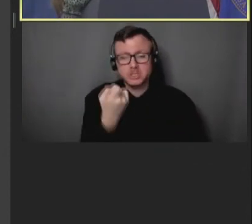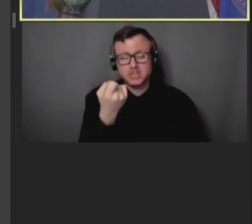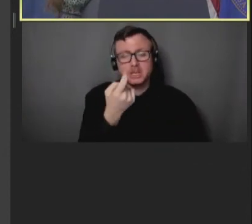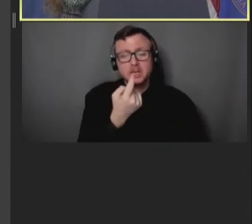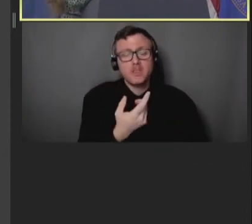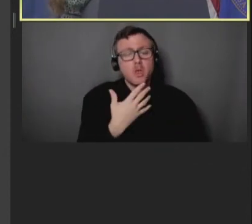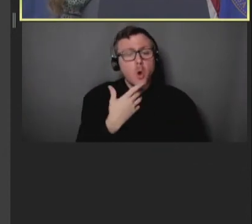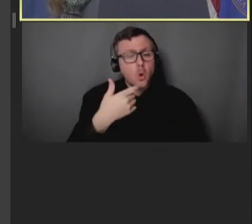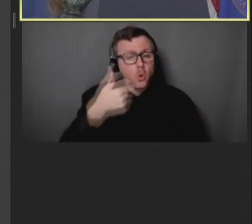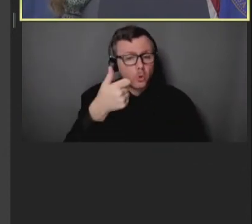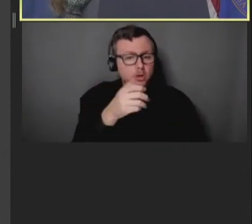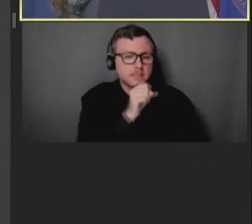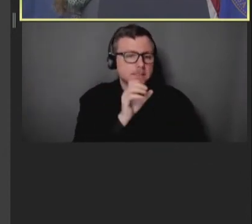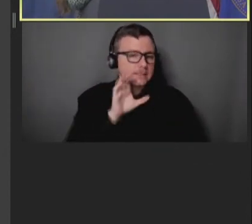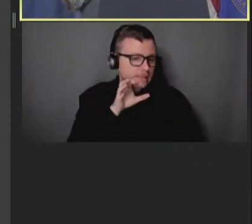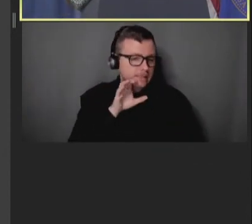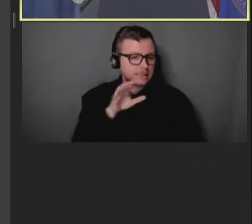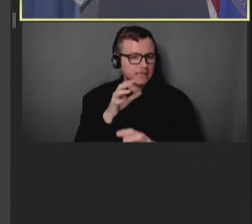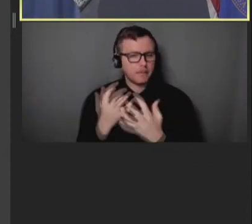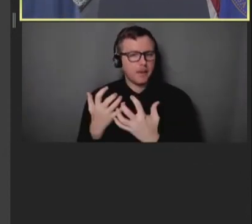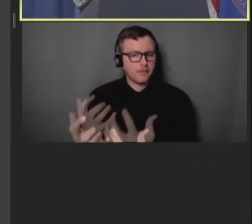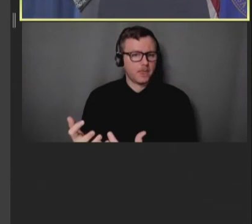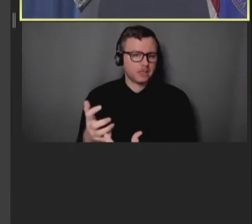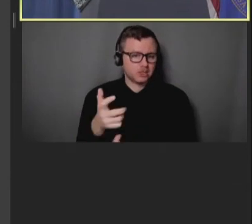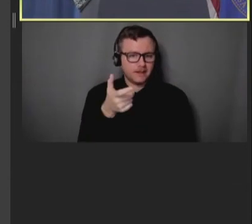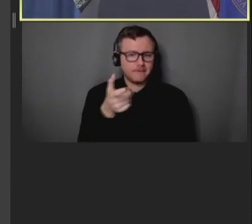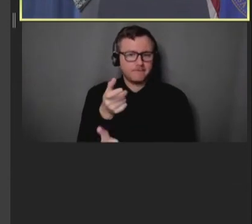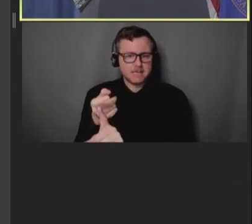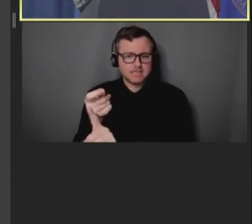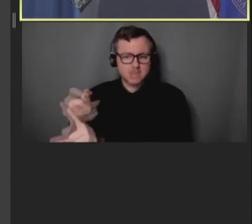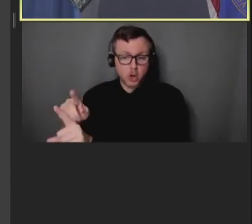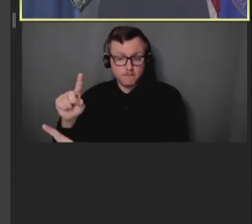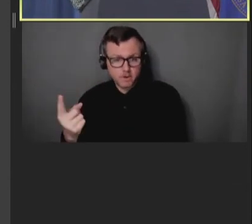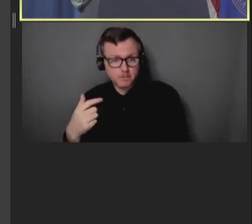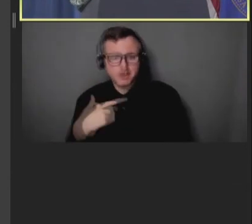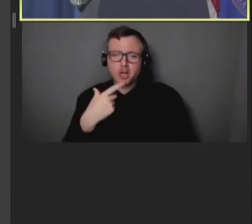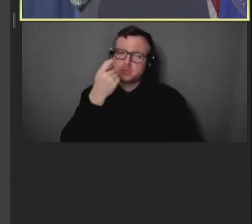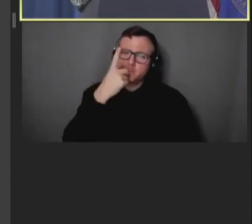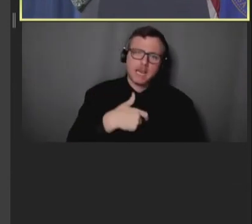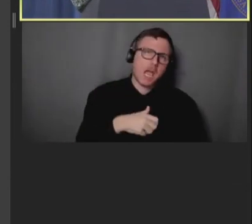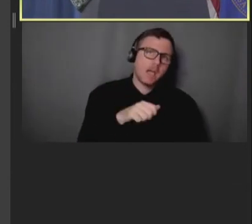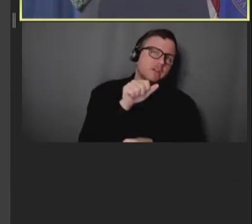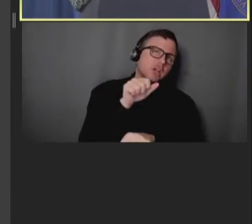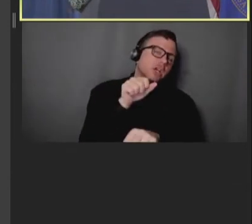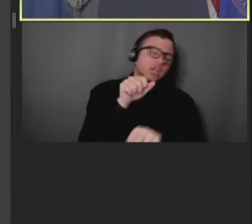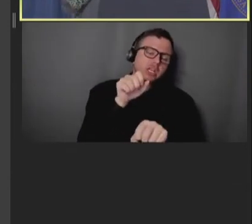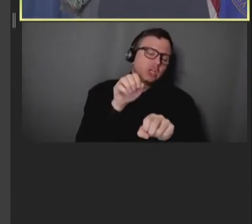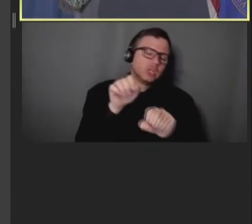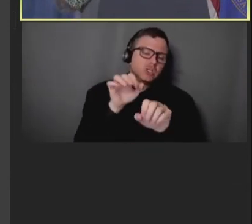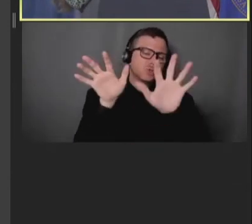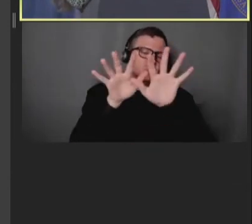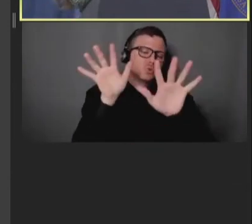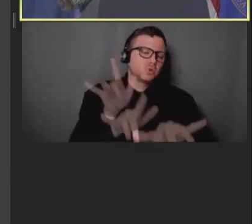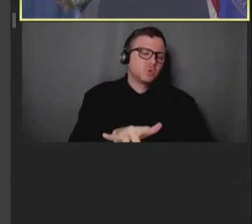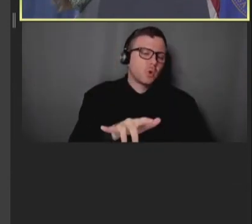first, and we had snowstorms. We would set up a vaccine clinic, and we'd have snow and ice.